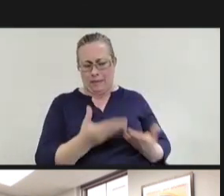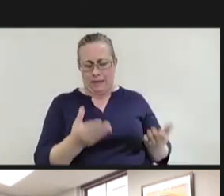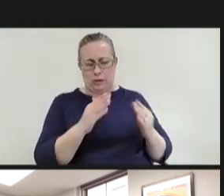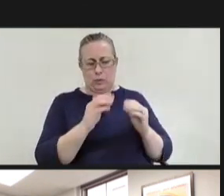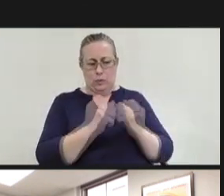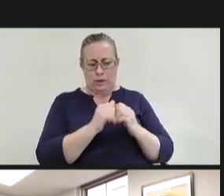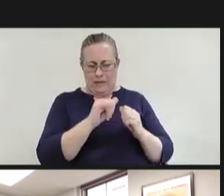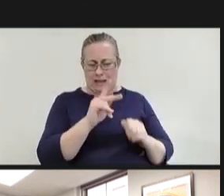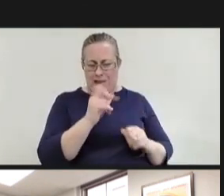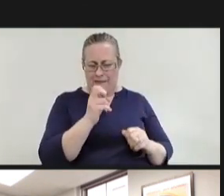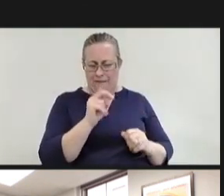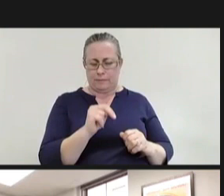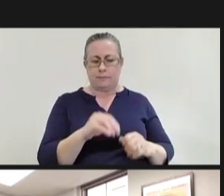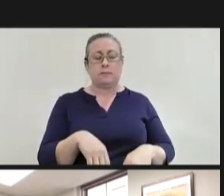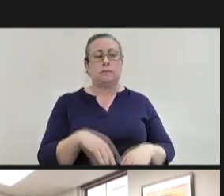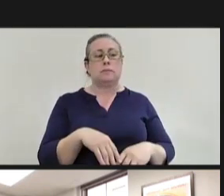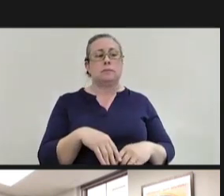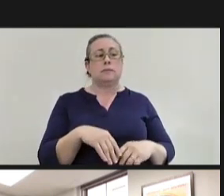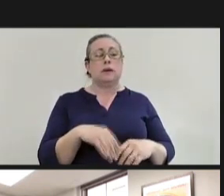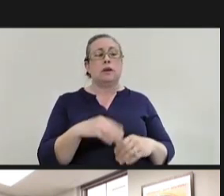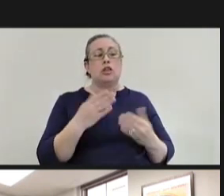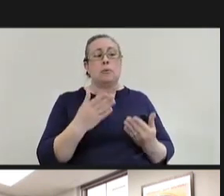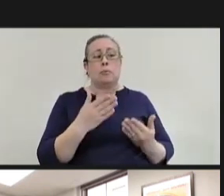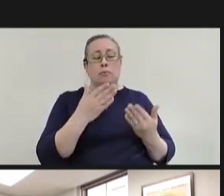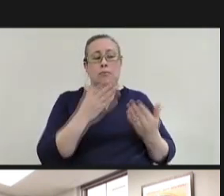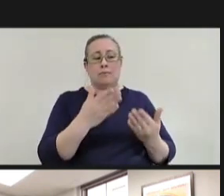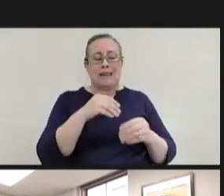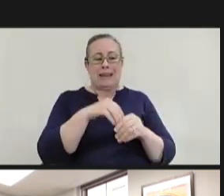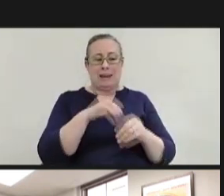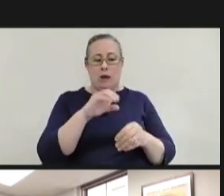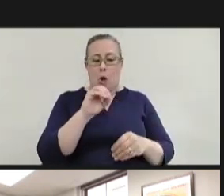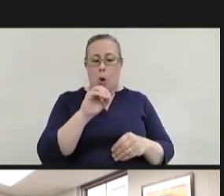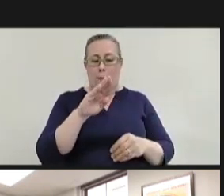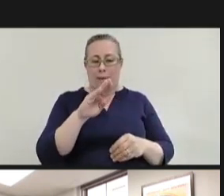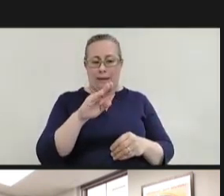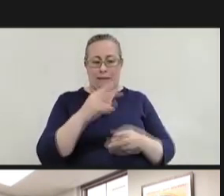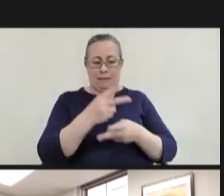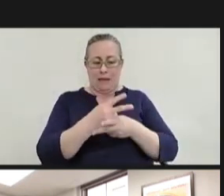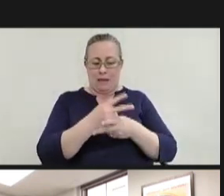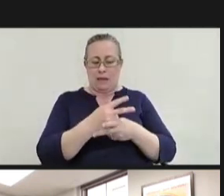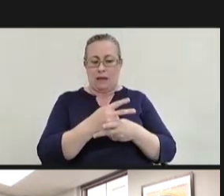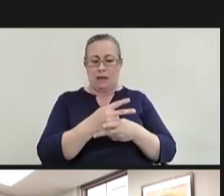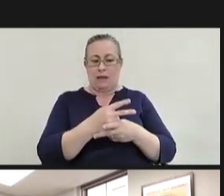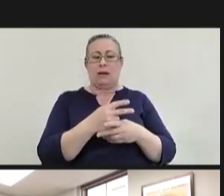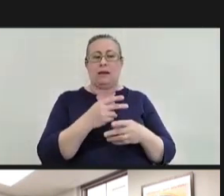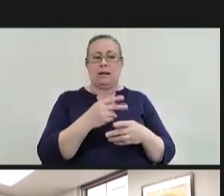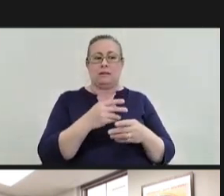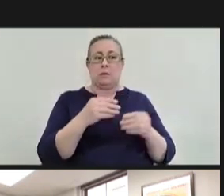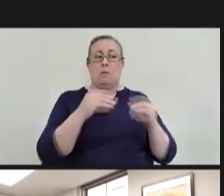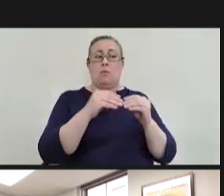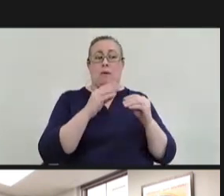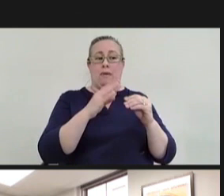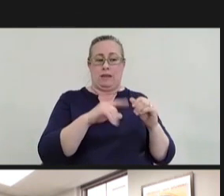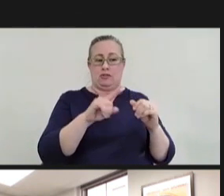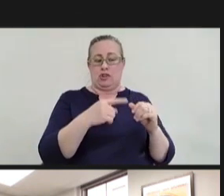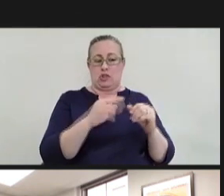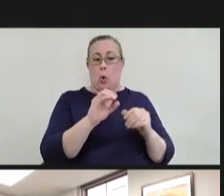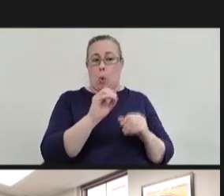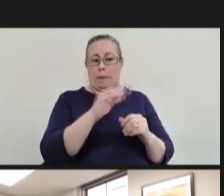the provision of its obstetric care is expanding well beyond OBGYN's as well, you know, so thinking